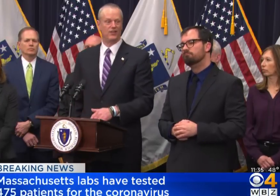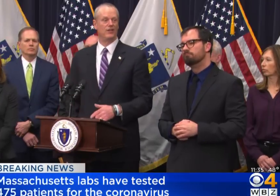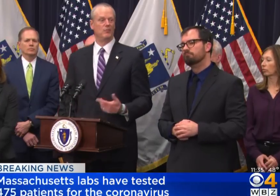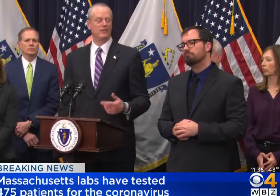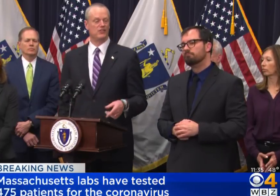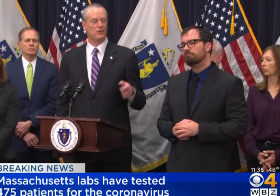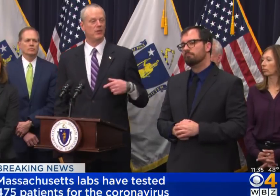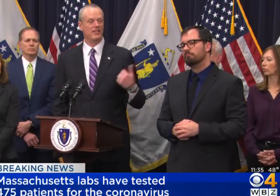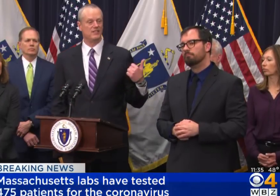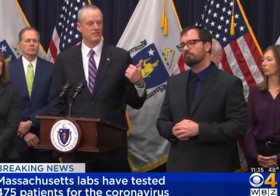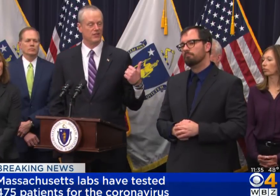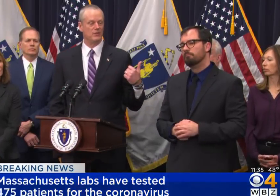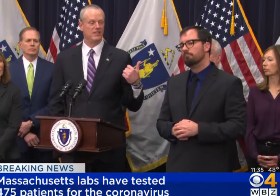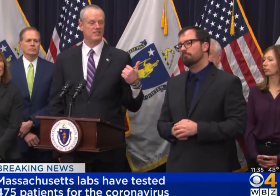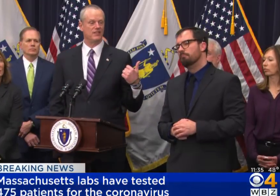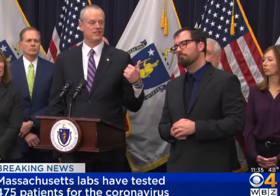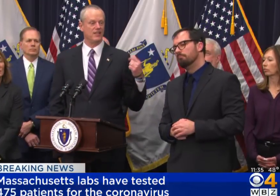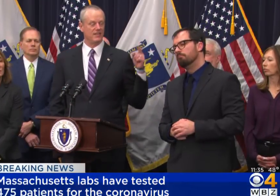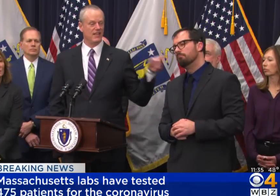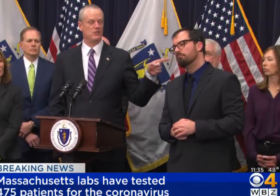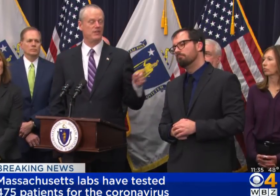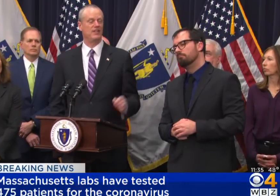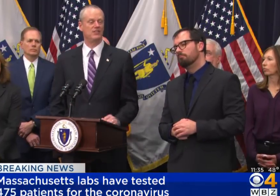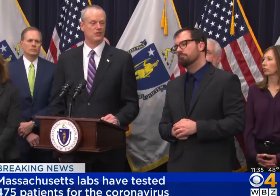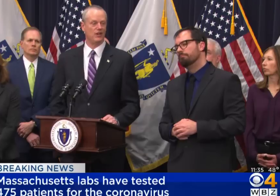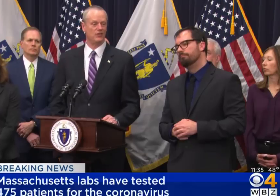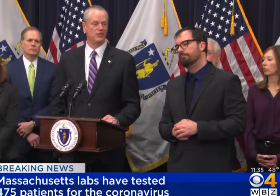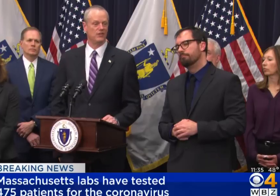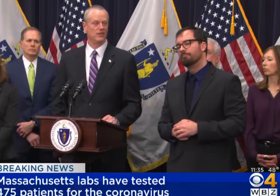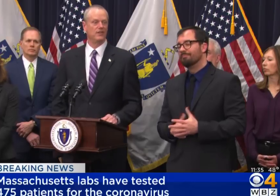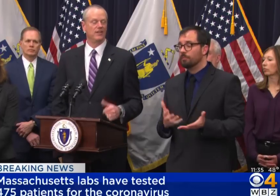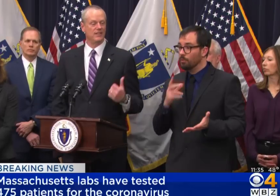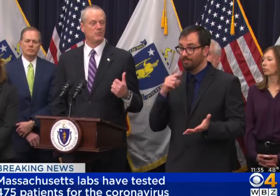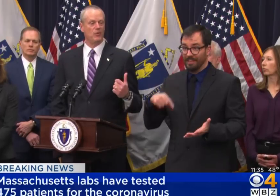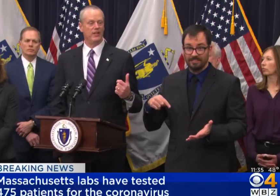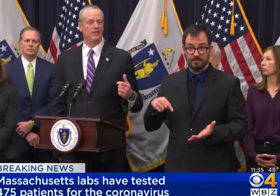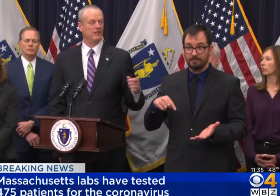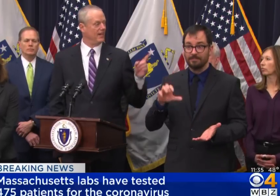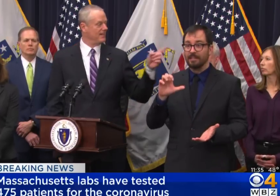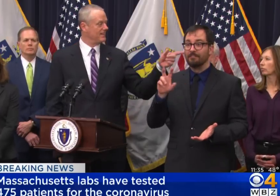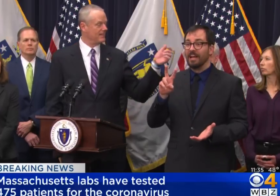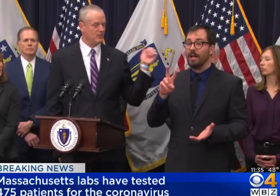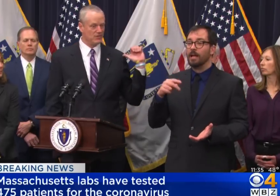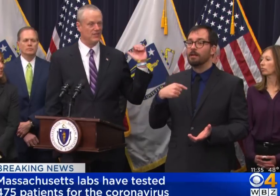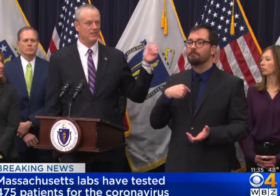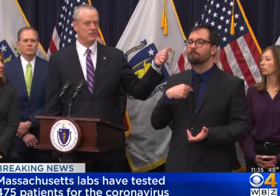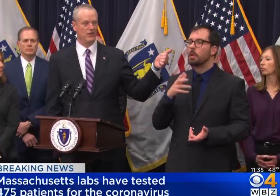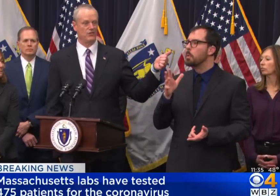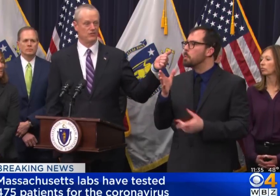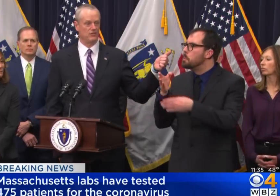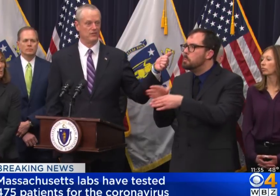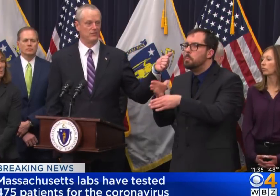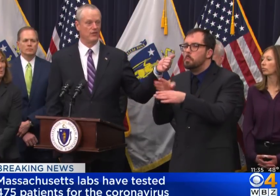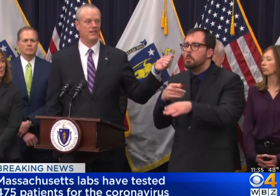THE CURRENT SITUATION WITH RESPECT TO SOCIAL DISTANCING. BIG ISSUE, BIG PROBLEM, RIGHT? AFFECTS PRACTICALLY EVERYBODY HERE. THERE IS NO PLACE YOU WOULD